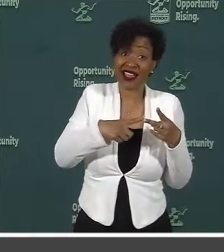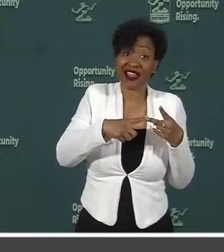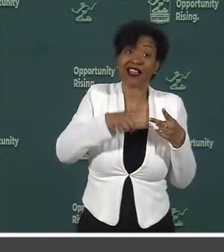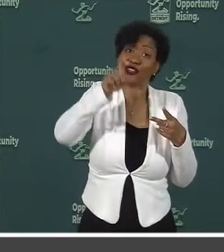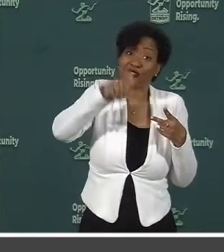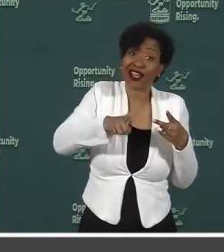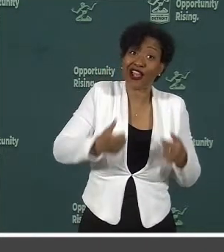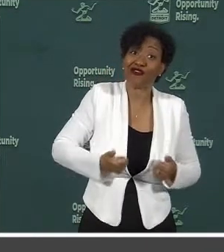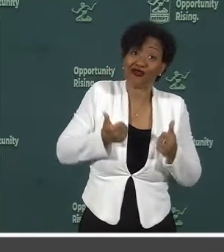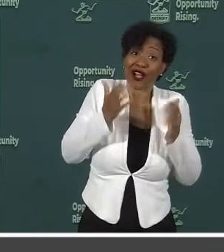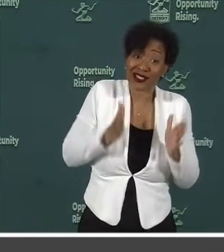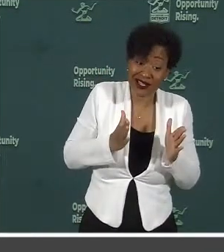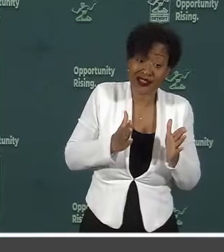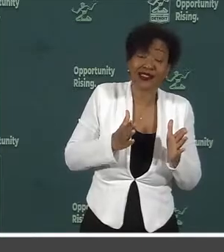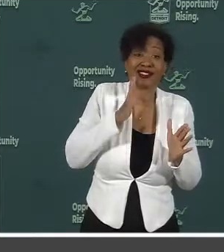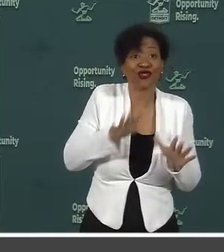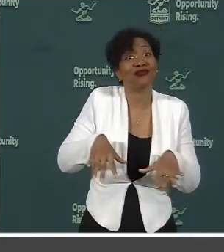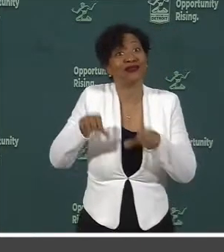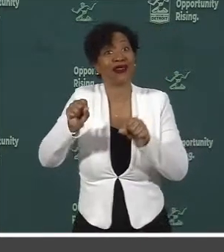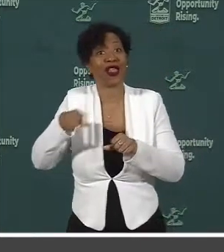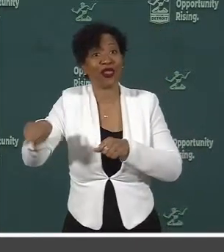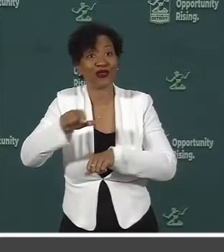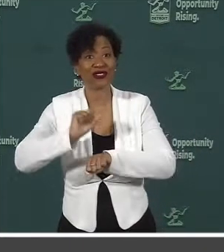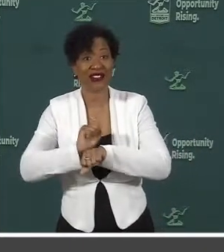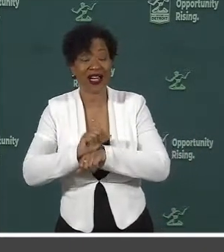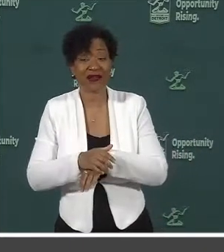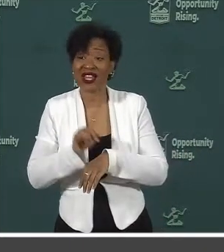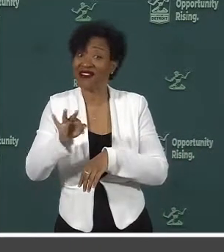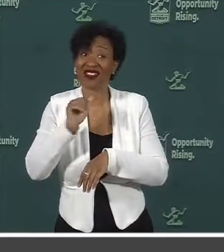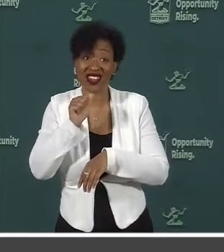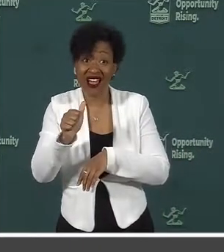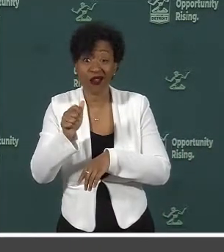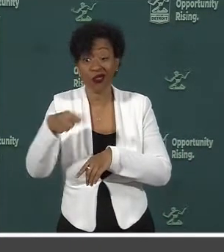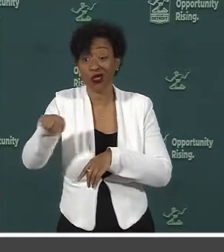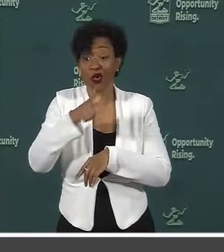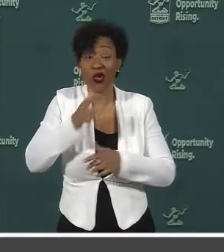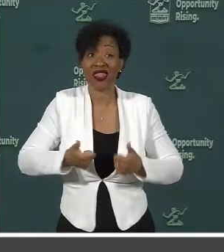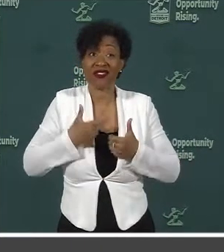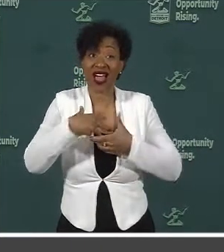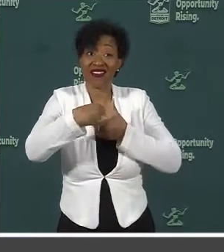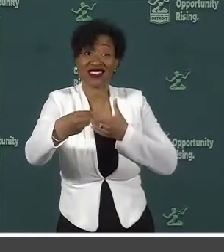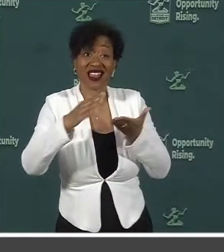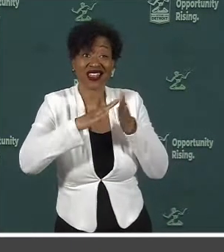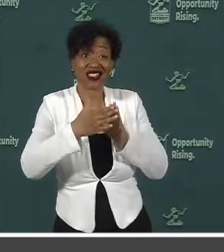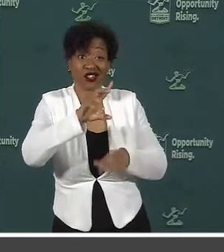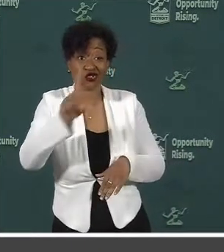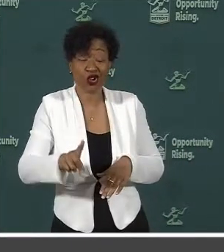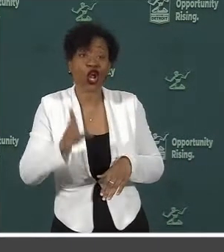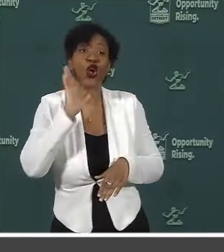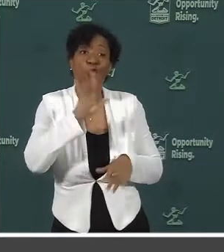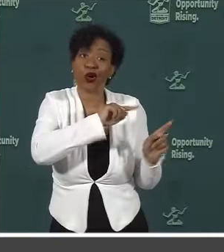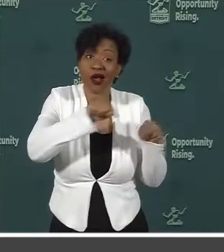ARE GOING TO COME TAKE THEM AND PEOPLE USE THE TERM EQUITY HERE